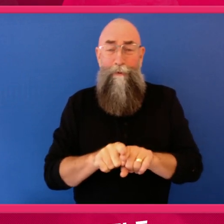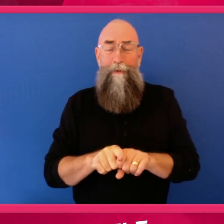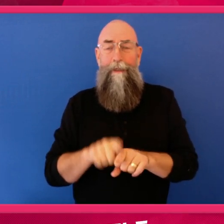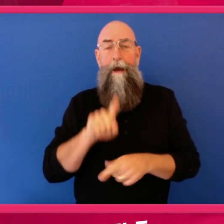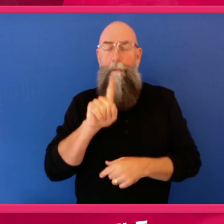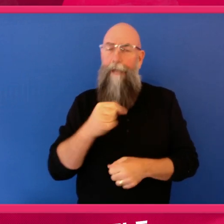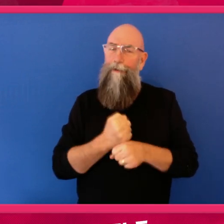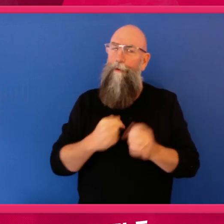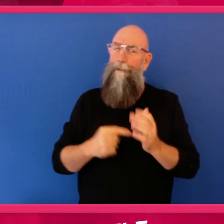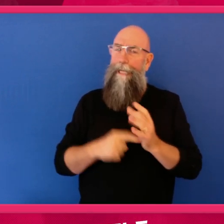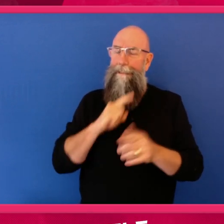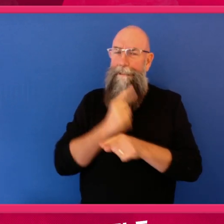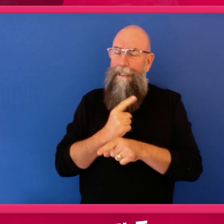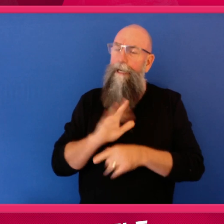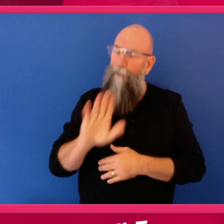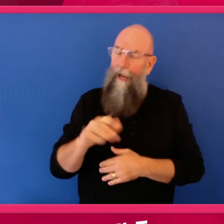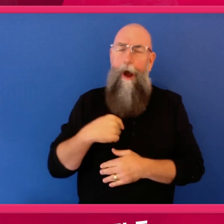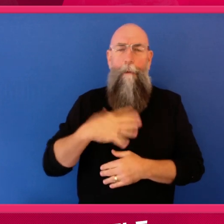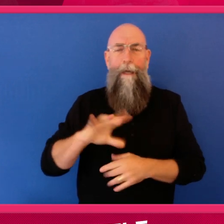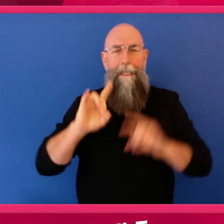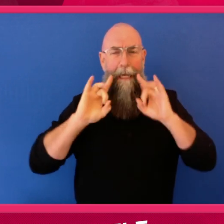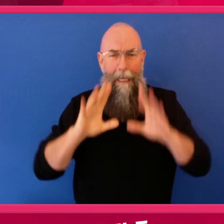is important for all of our listeners here, because this is the definition of the You